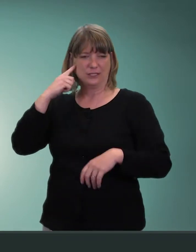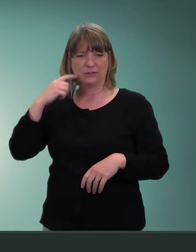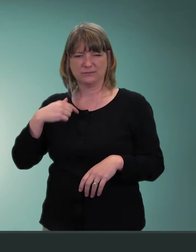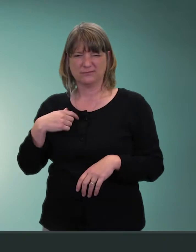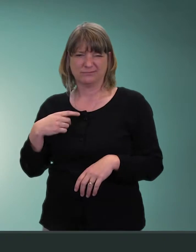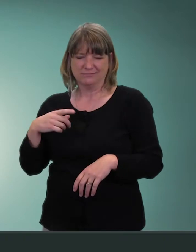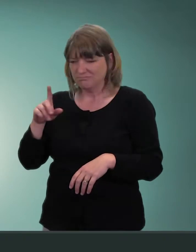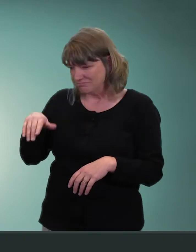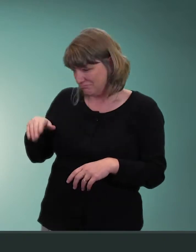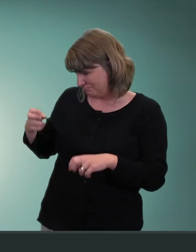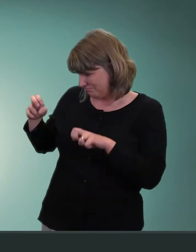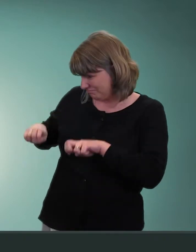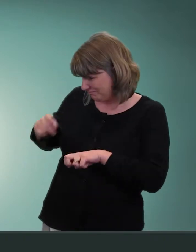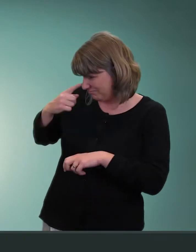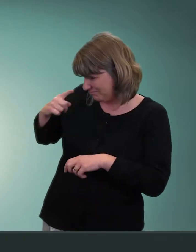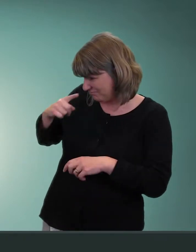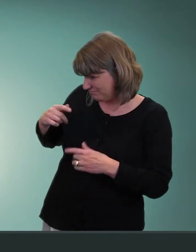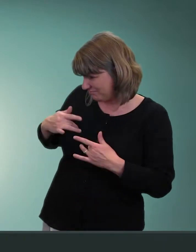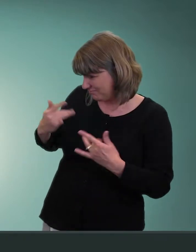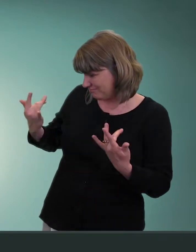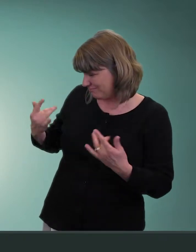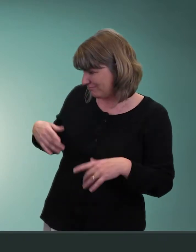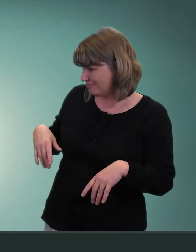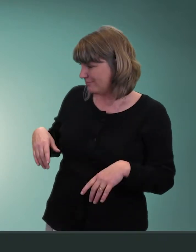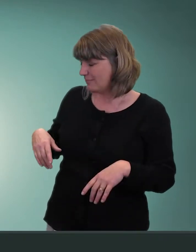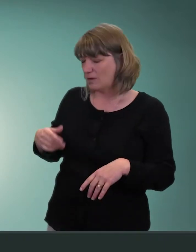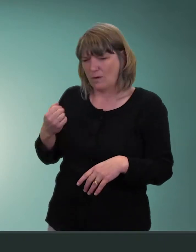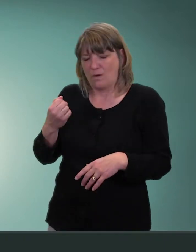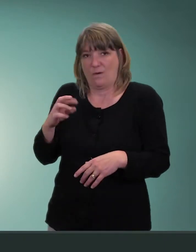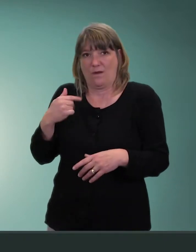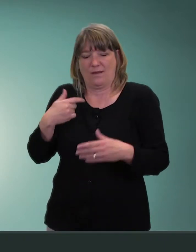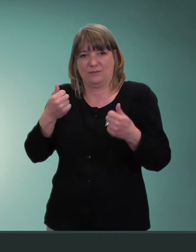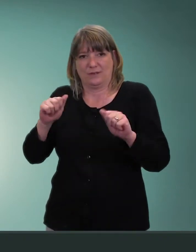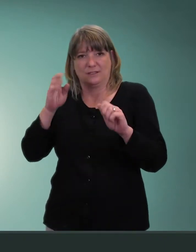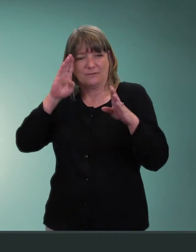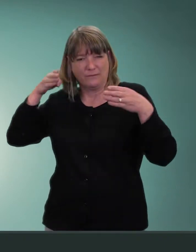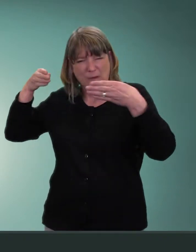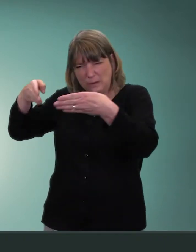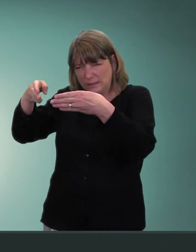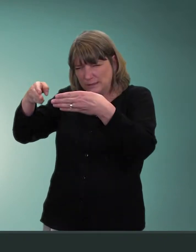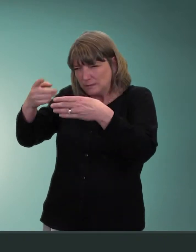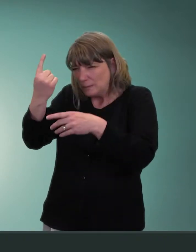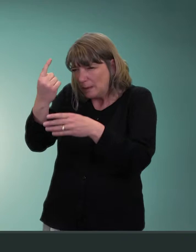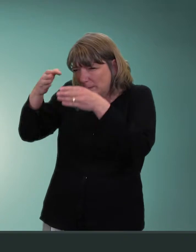Yeah, I usually ask the person sitting next to me, "What's going on?", or I try to focus on one person